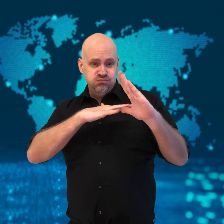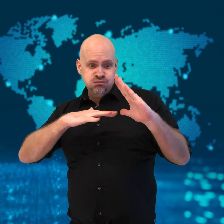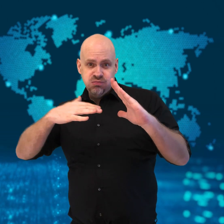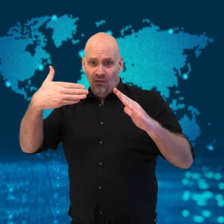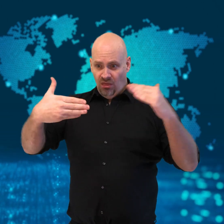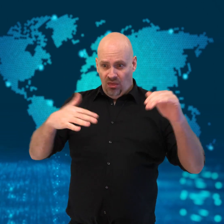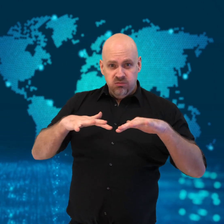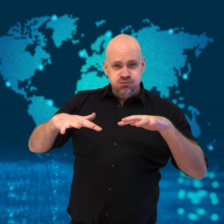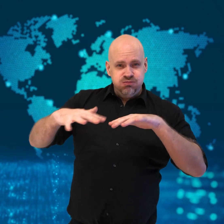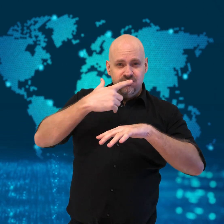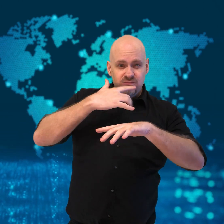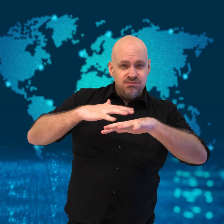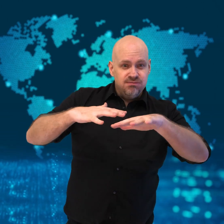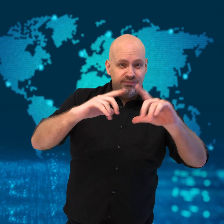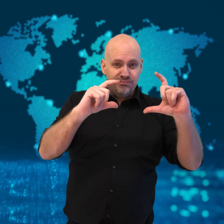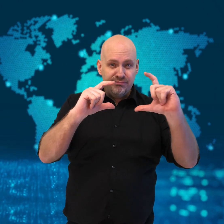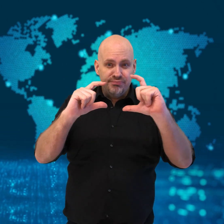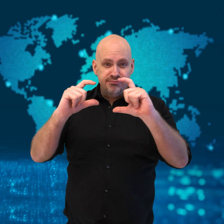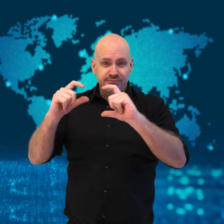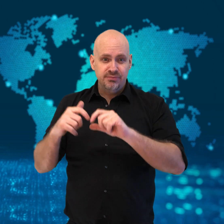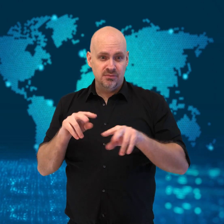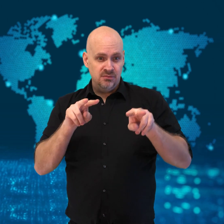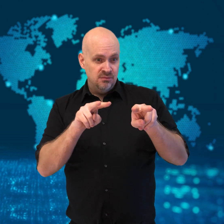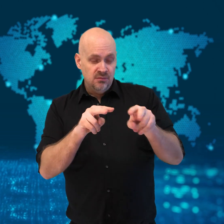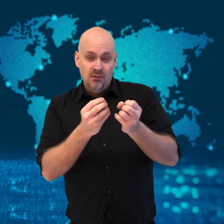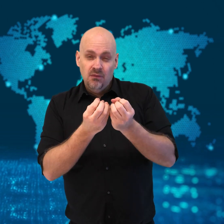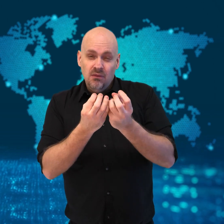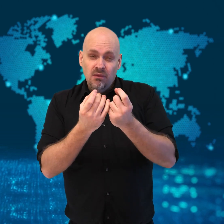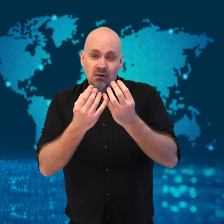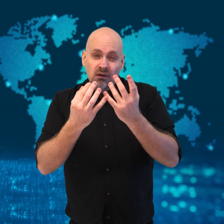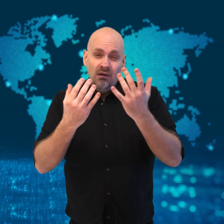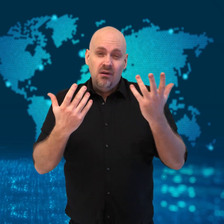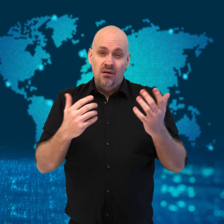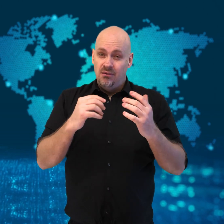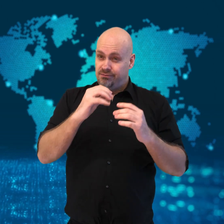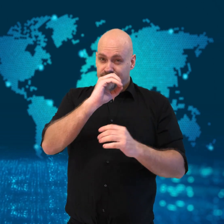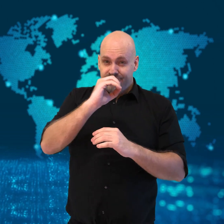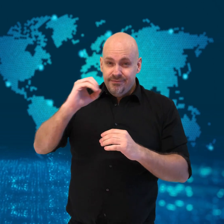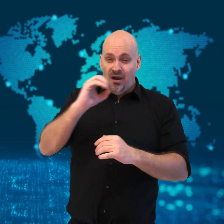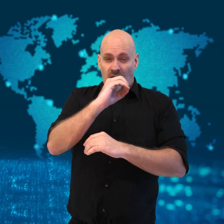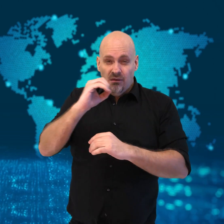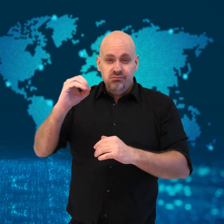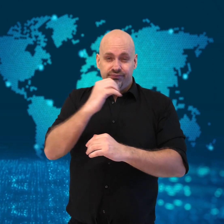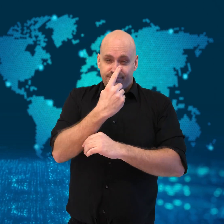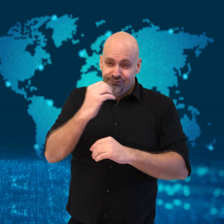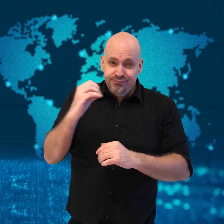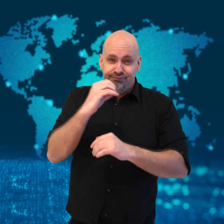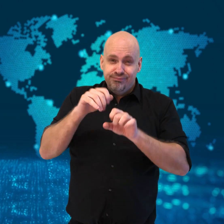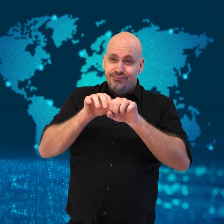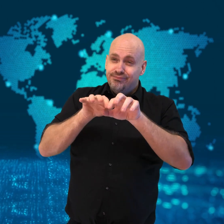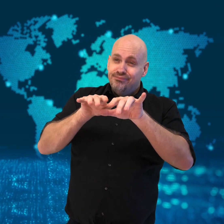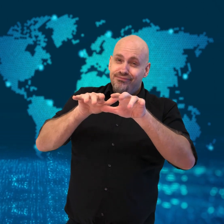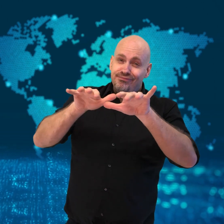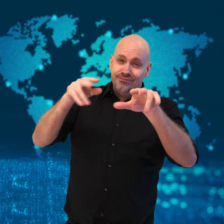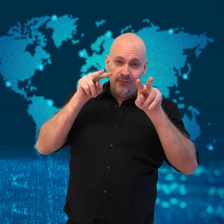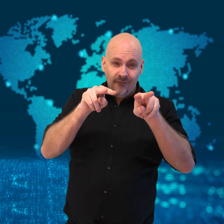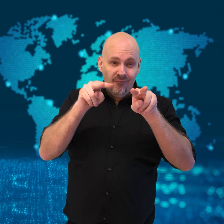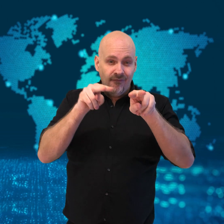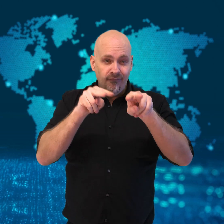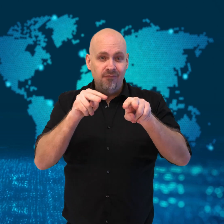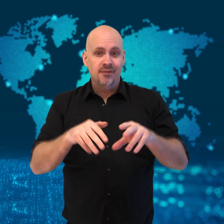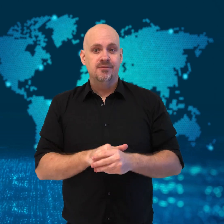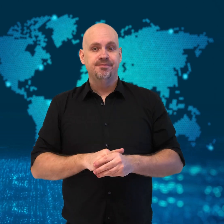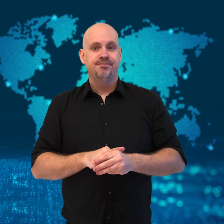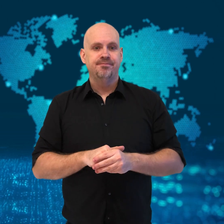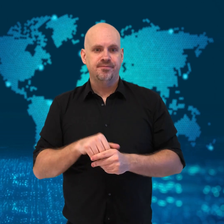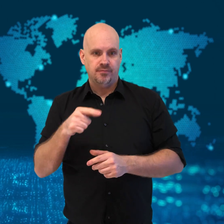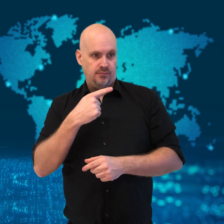Social media users said it looked like blood and feared people may